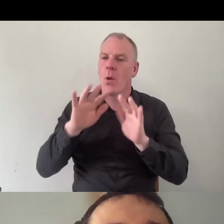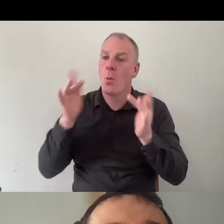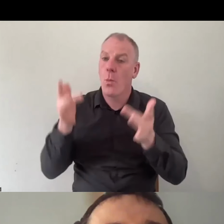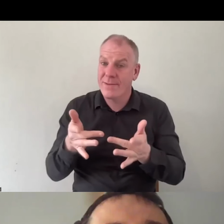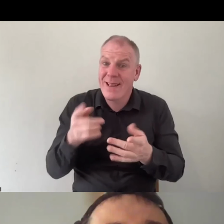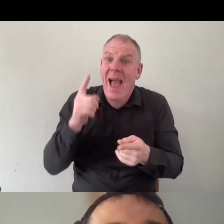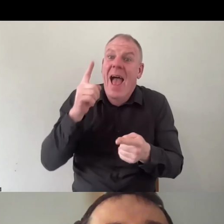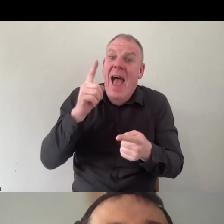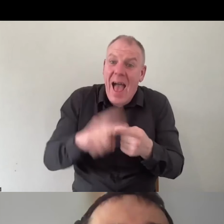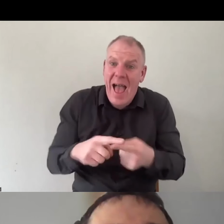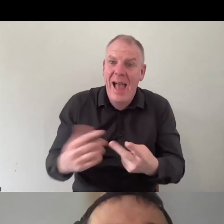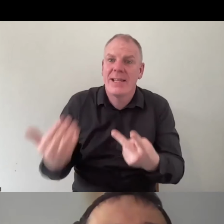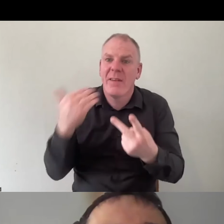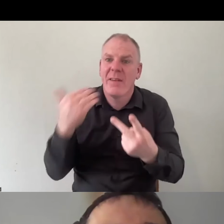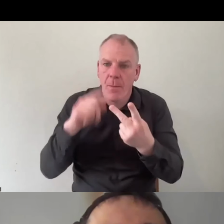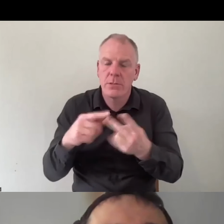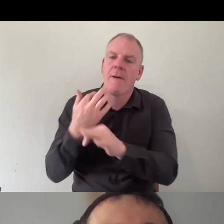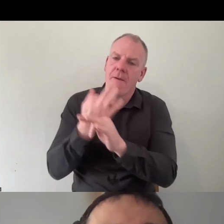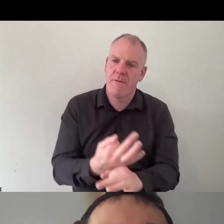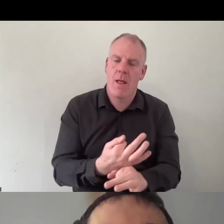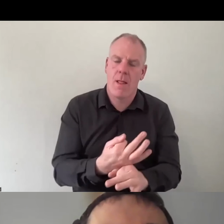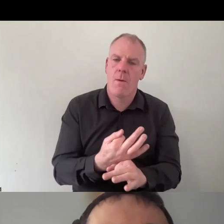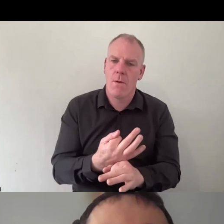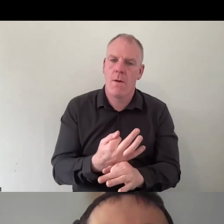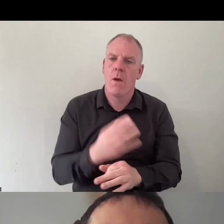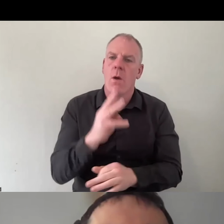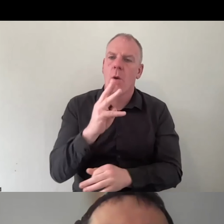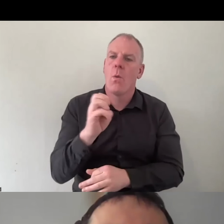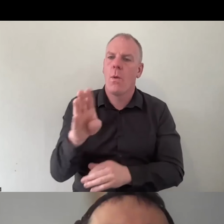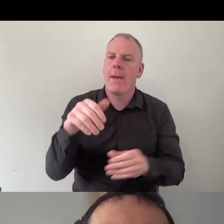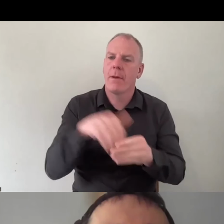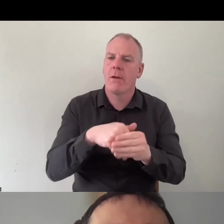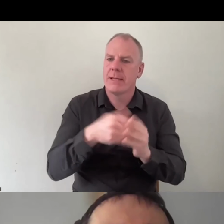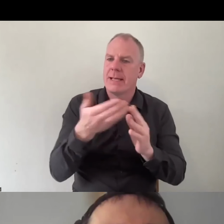all confirms to web content accessibility guidelines